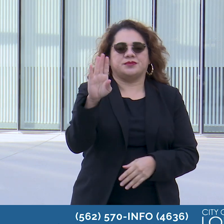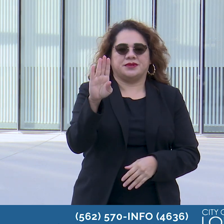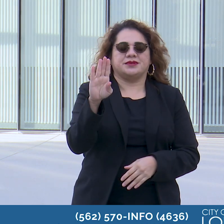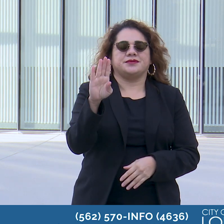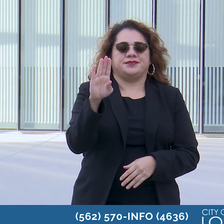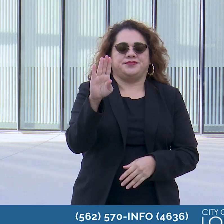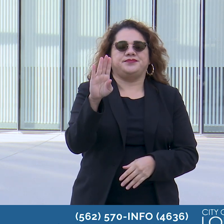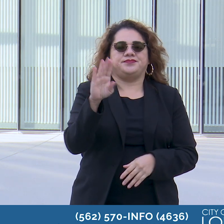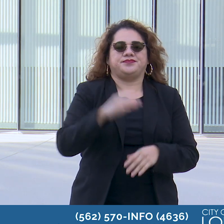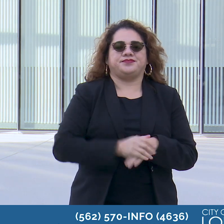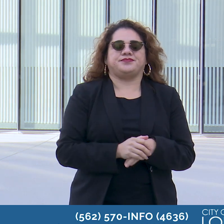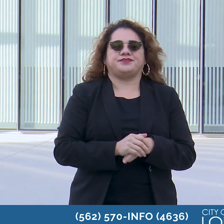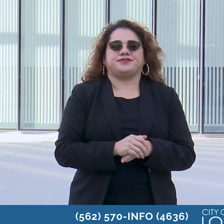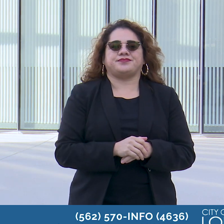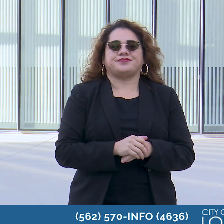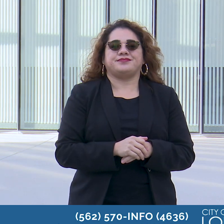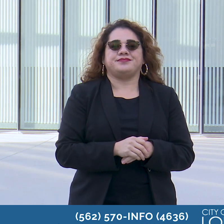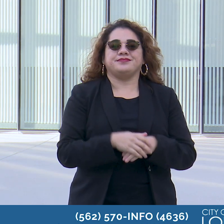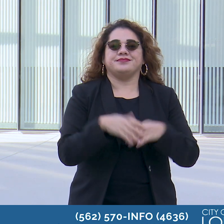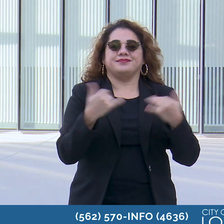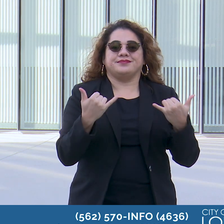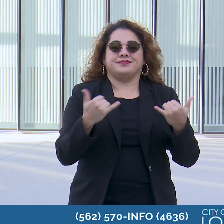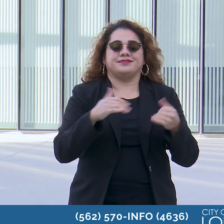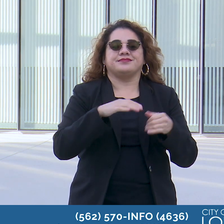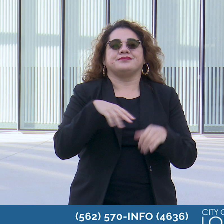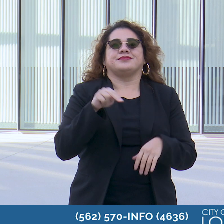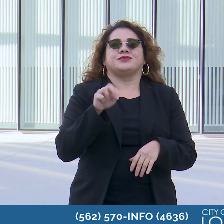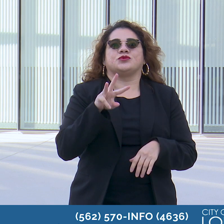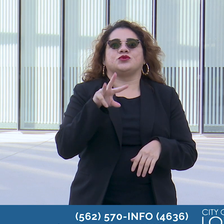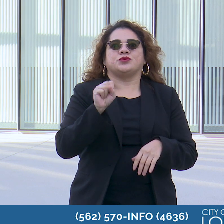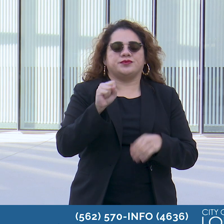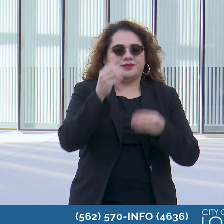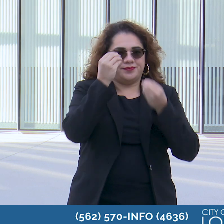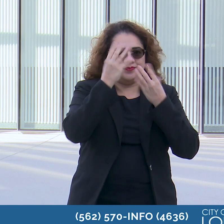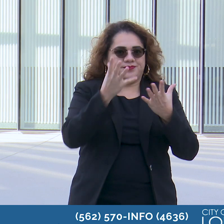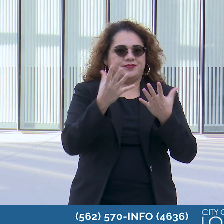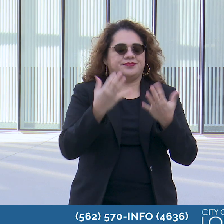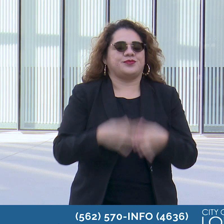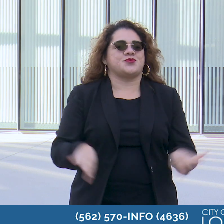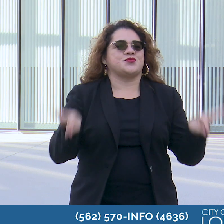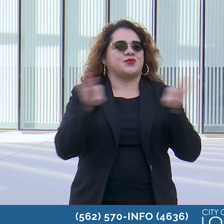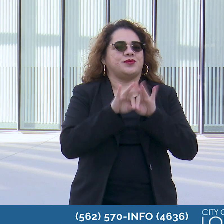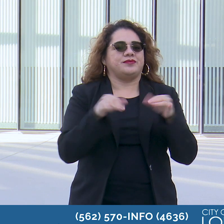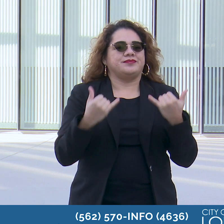We are of course giving an important briefing today and I know that a lot of folks right